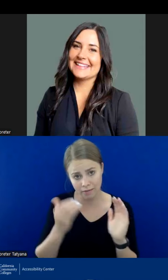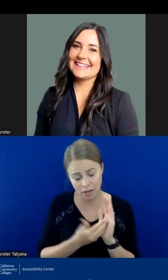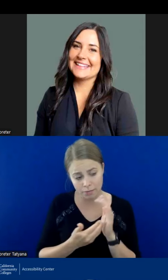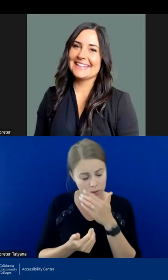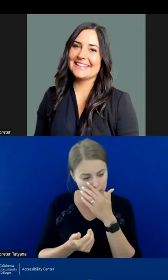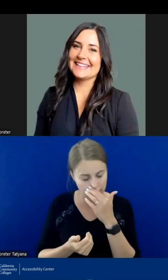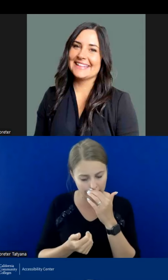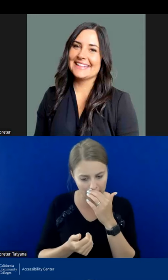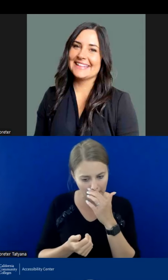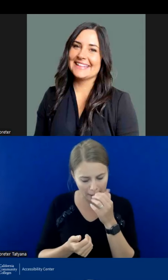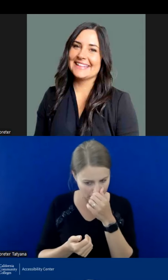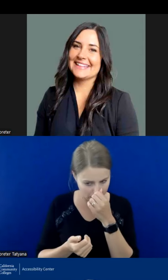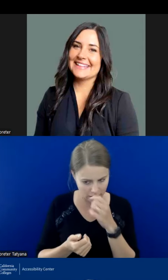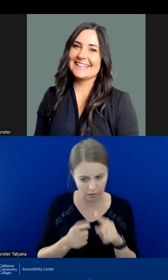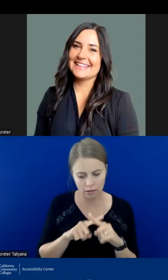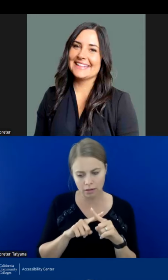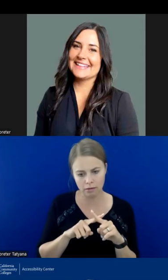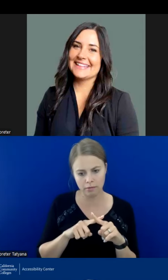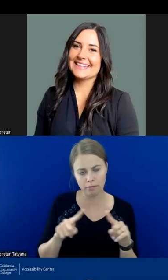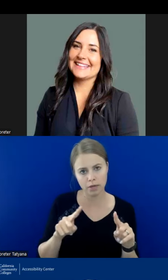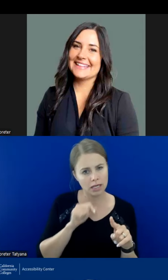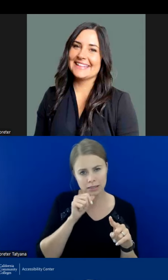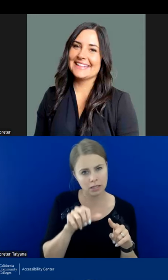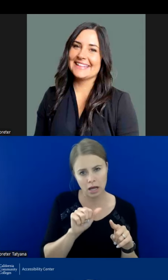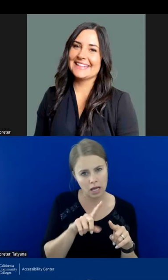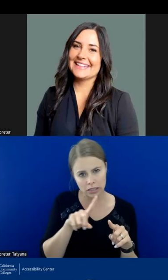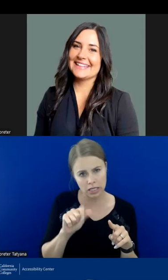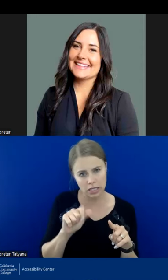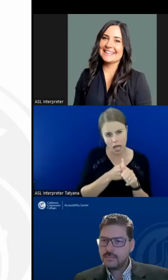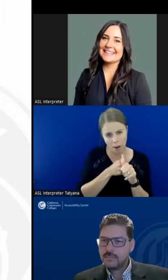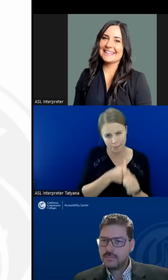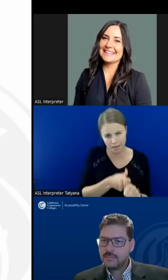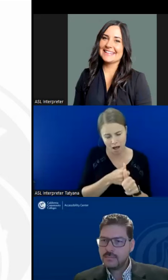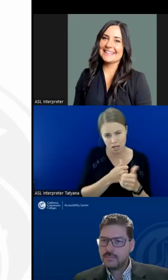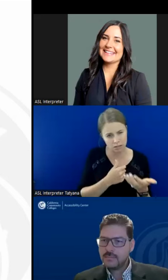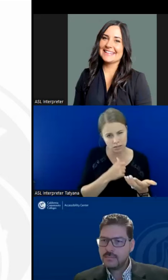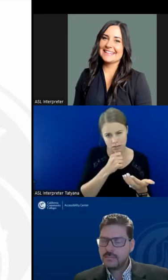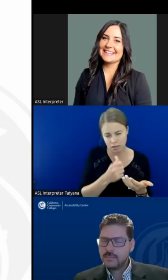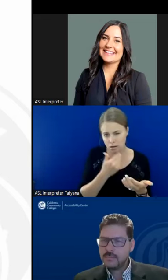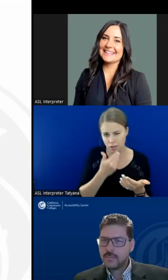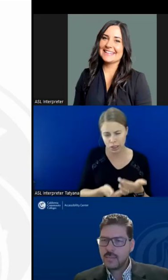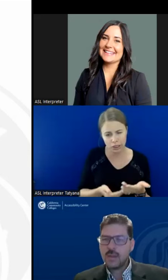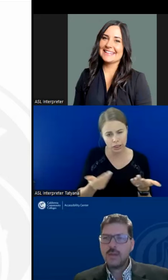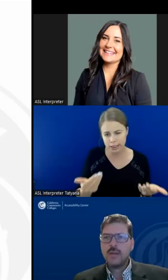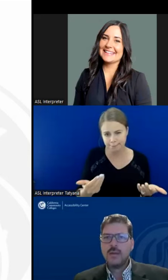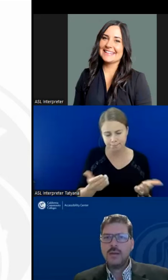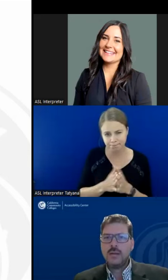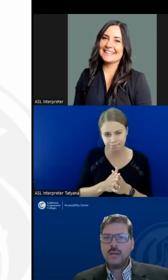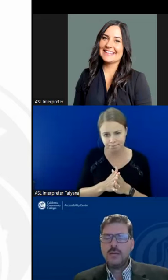but is it not ADA compliant, is not good? I see.